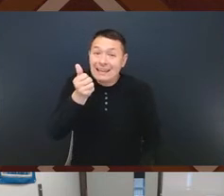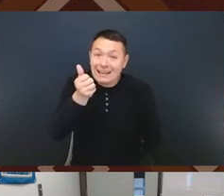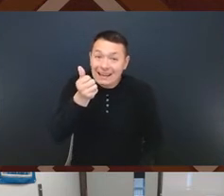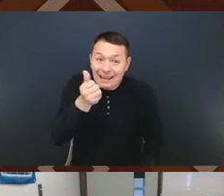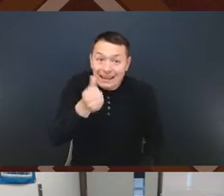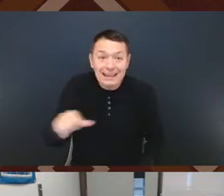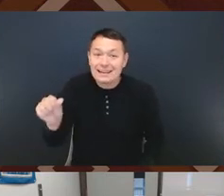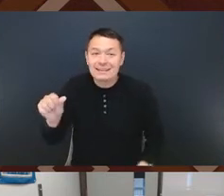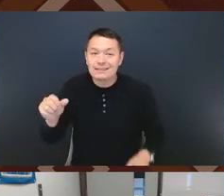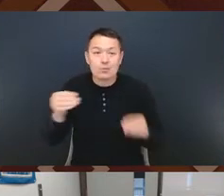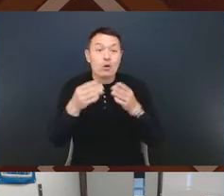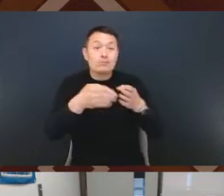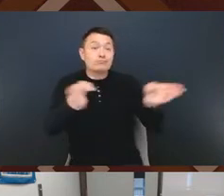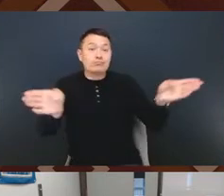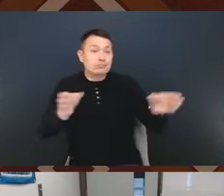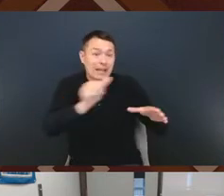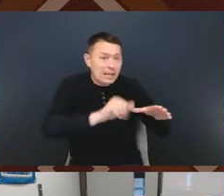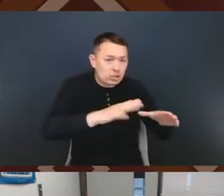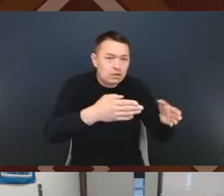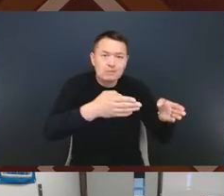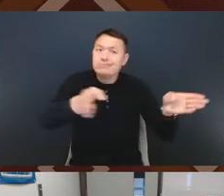even beyond the Asians, stop blaming any group,